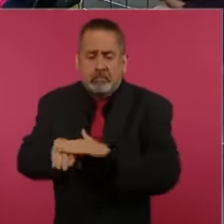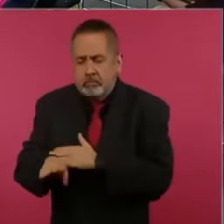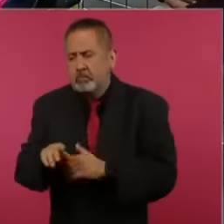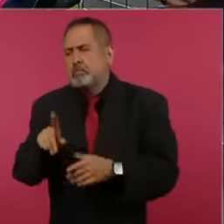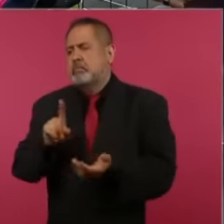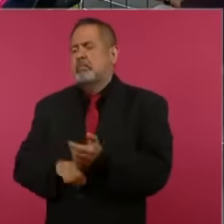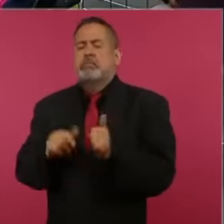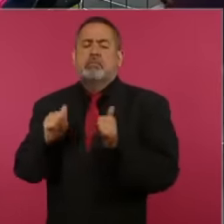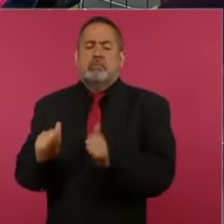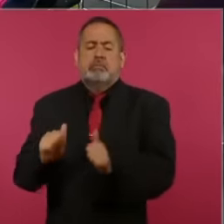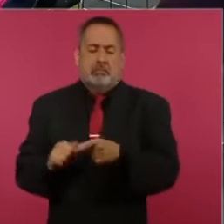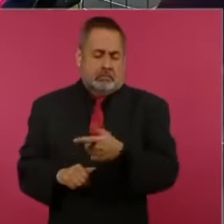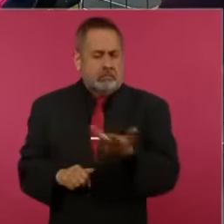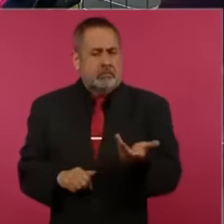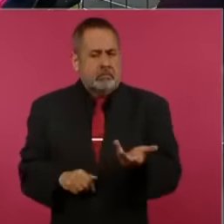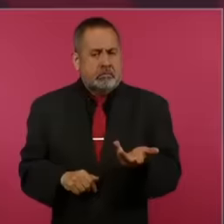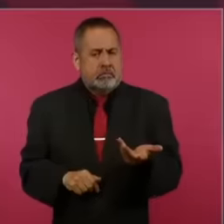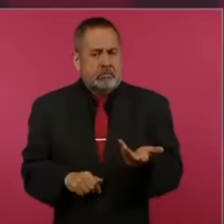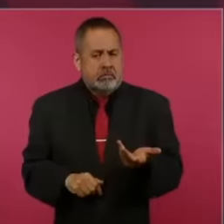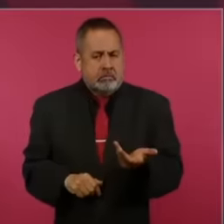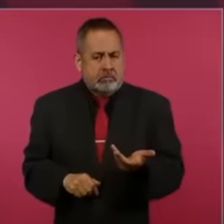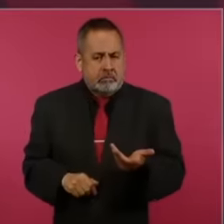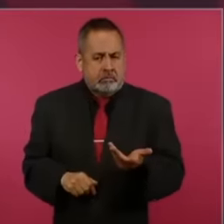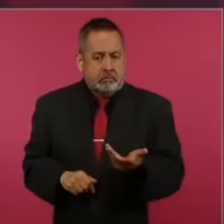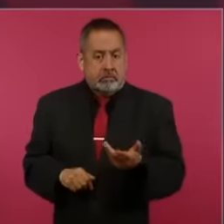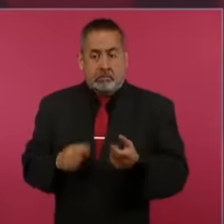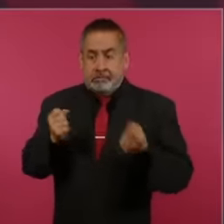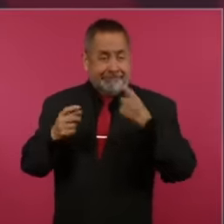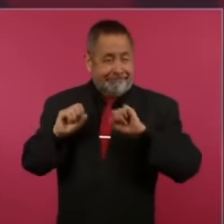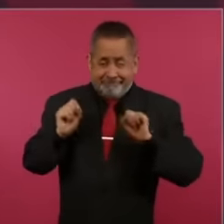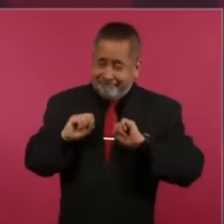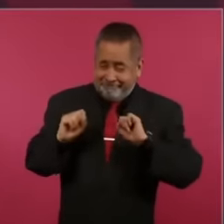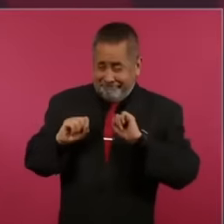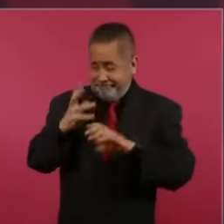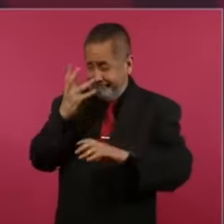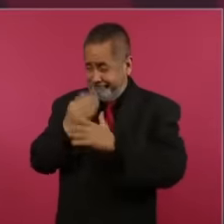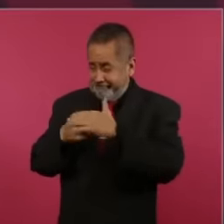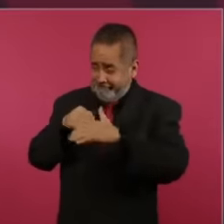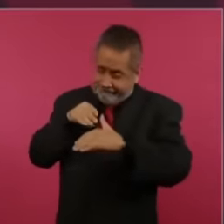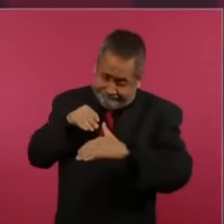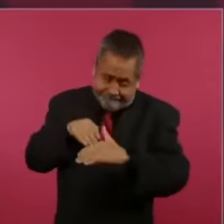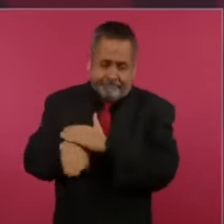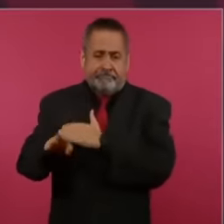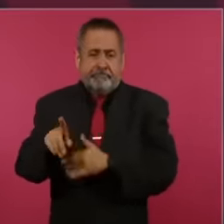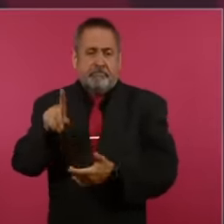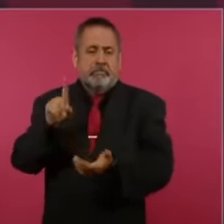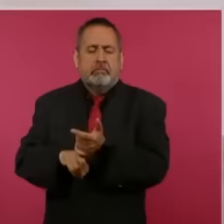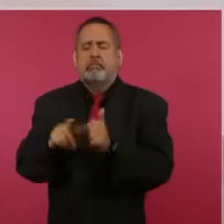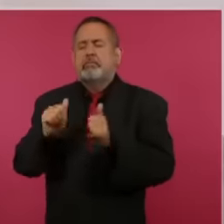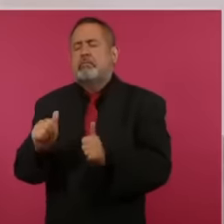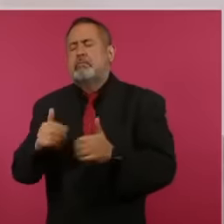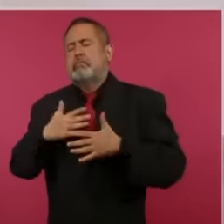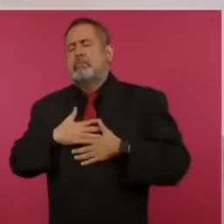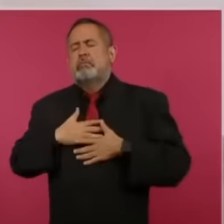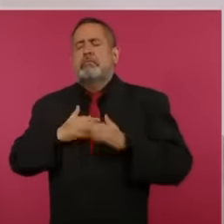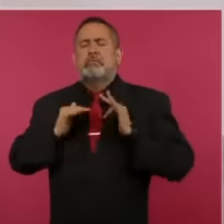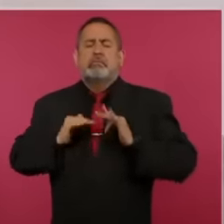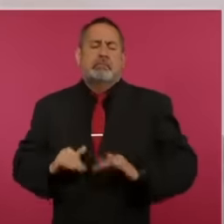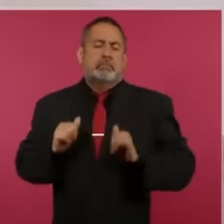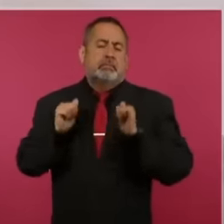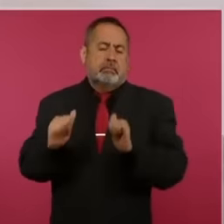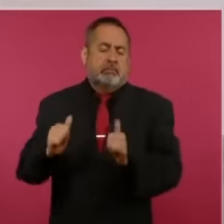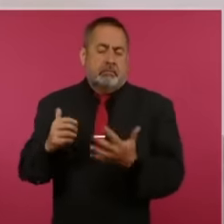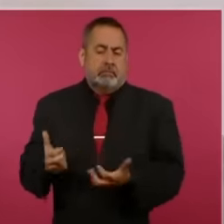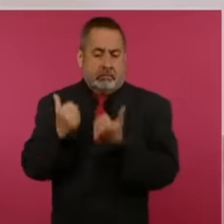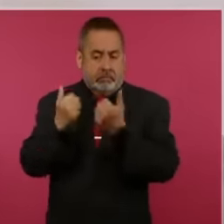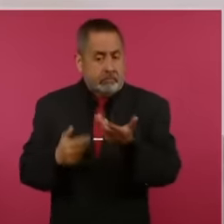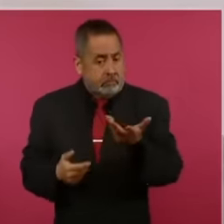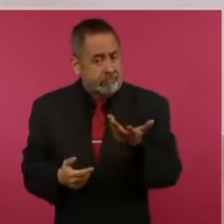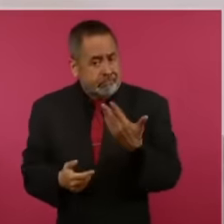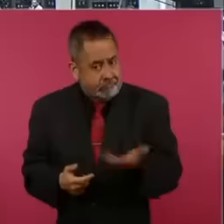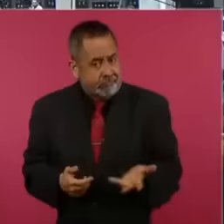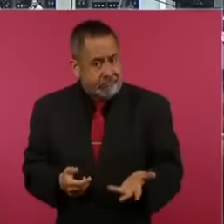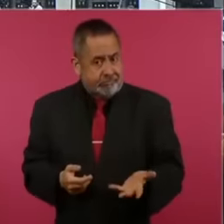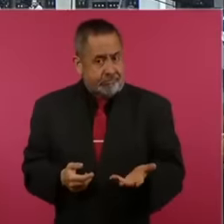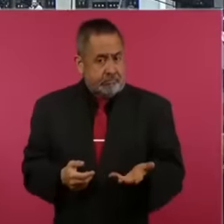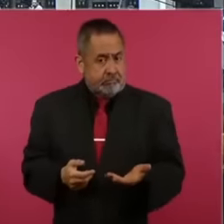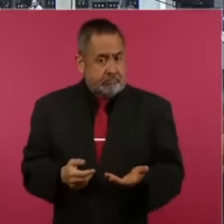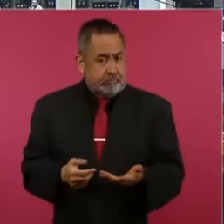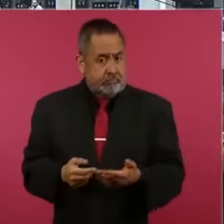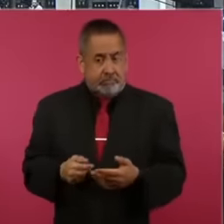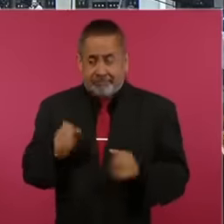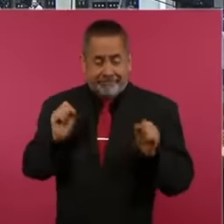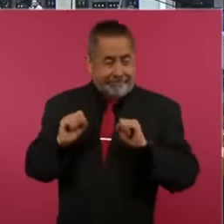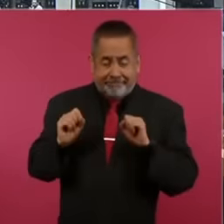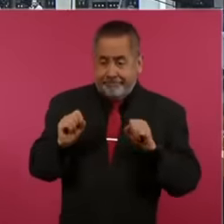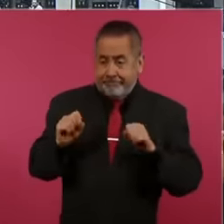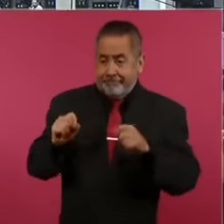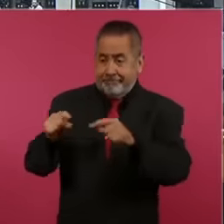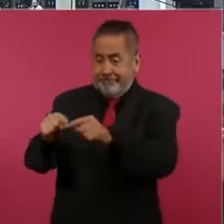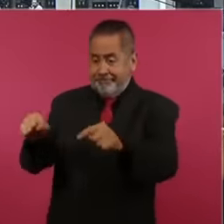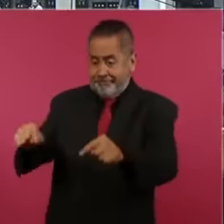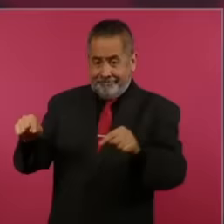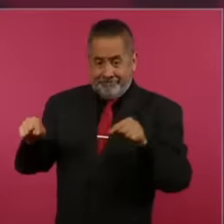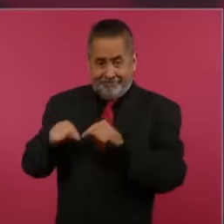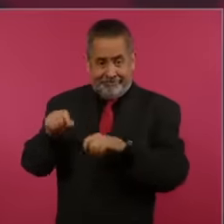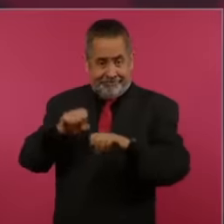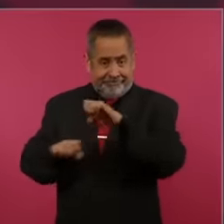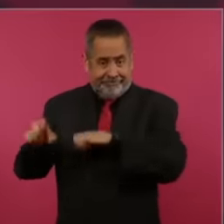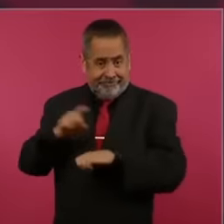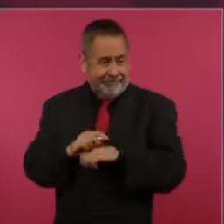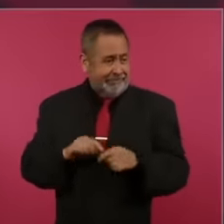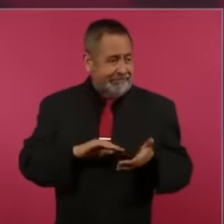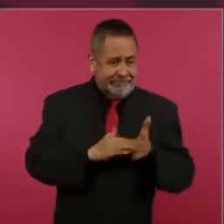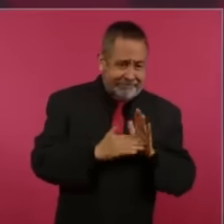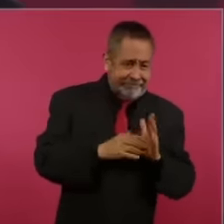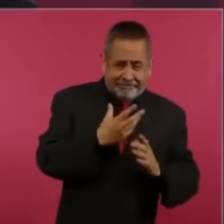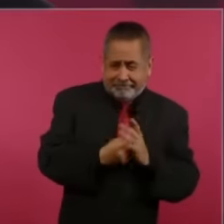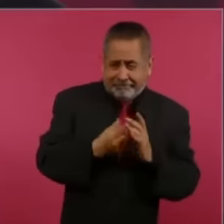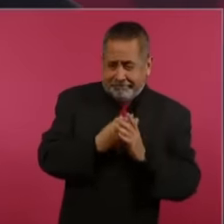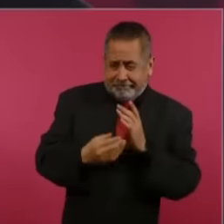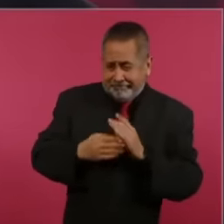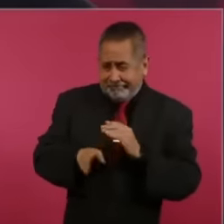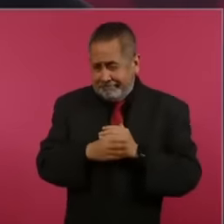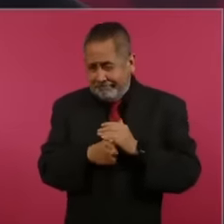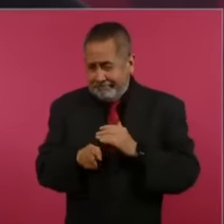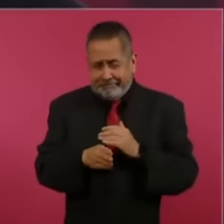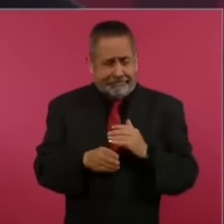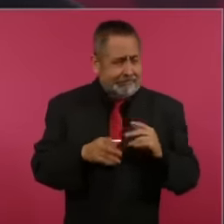did manage to arrive. to the embassy They felt safe before arriving, there were soldiers